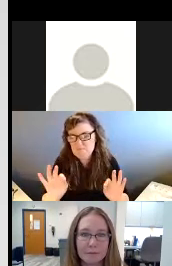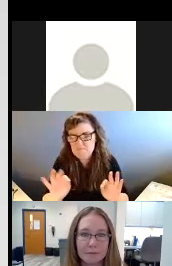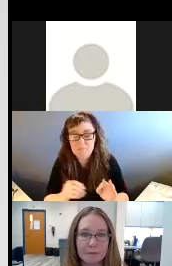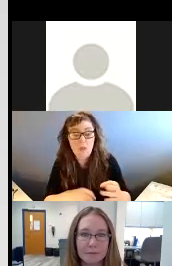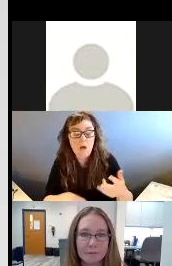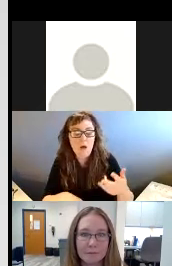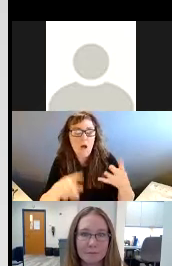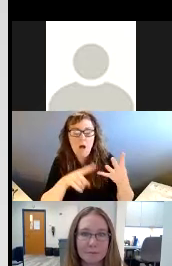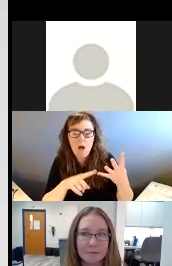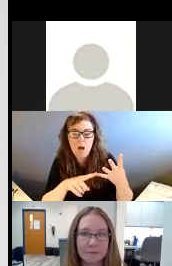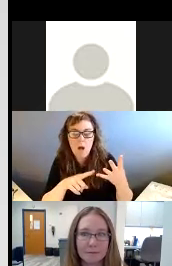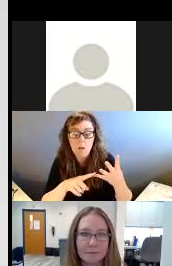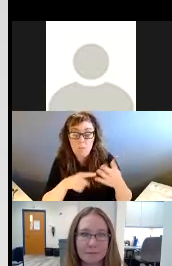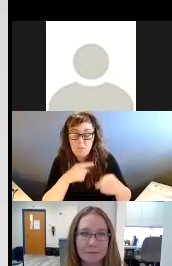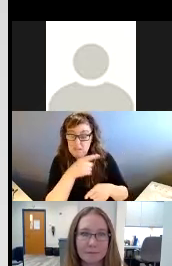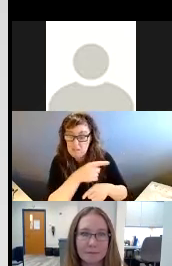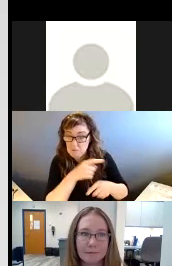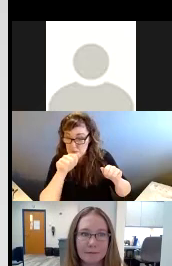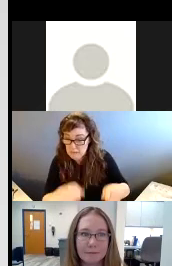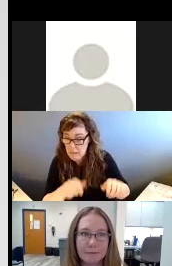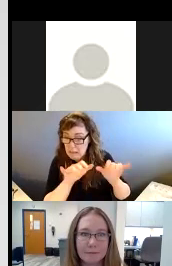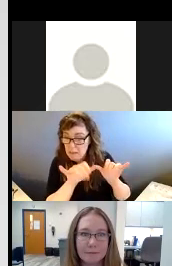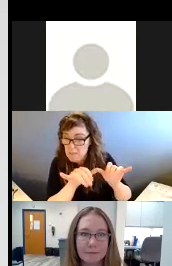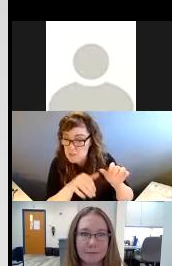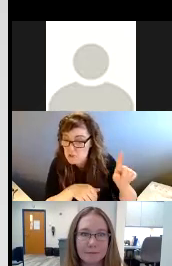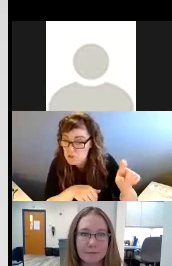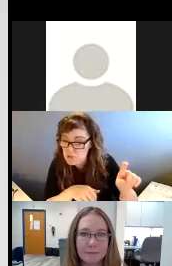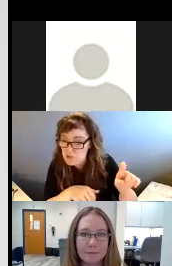ARE THEY PHYSICALLY ABLE TO TAKE MEASUREMENTS? A LOT OF TIMES WHAT WE HAVE BEEN FINDING IS MAYBE